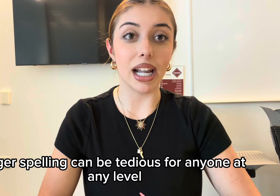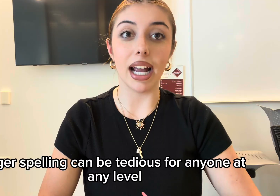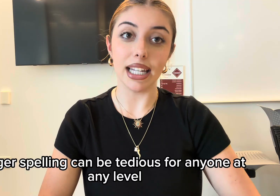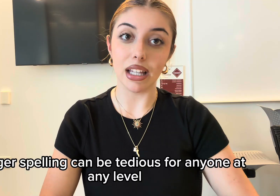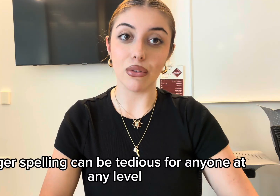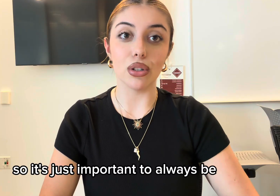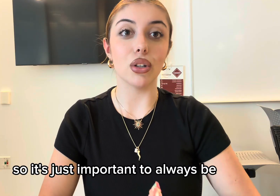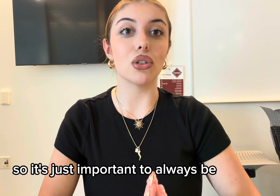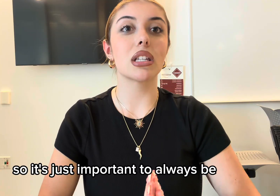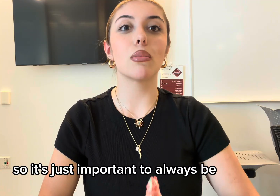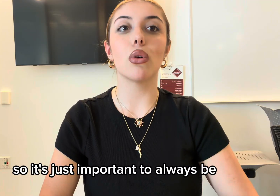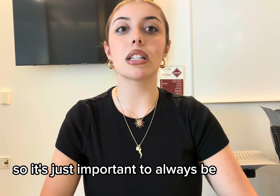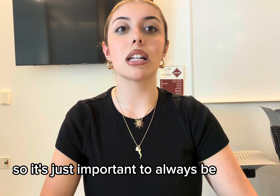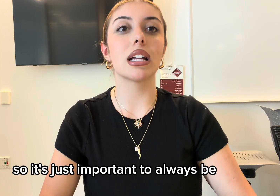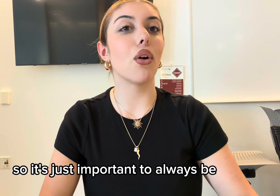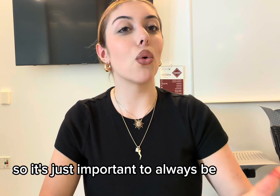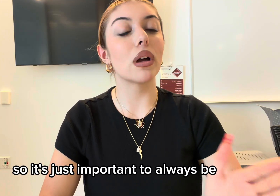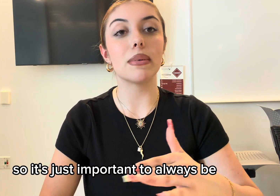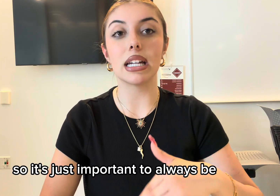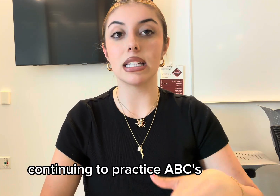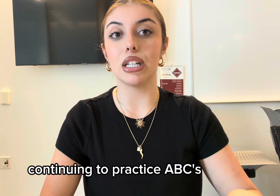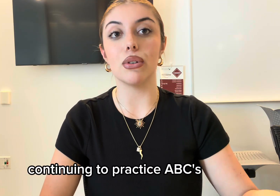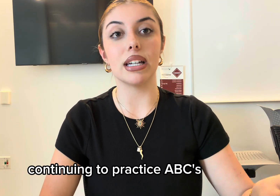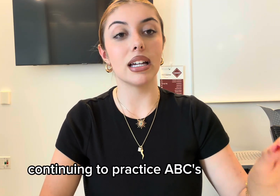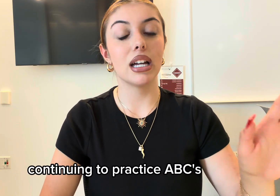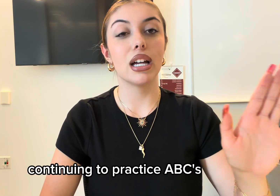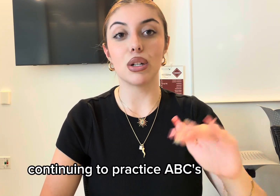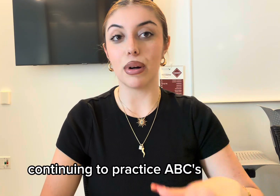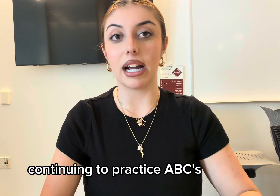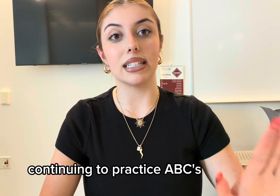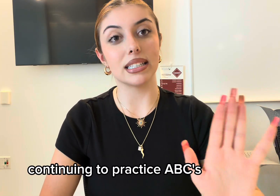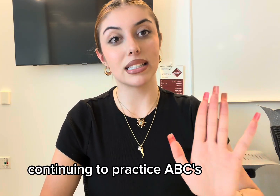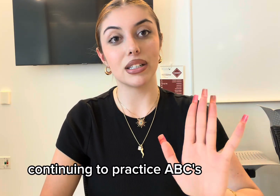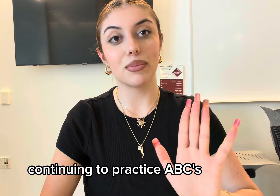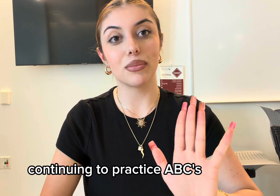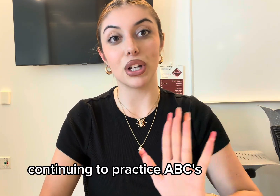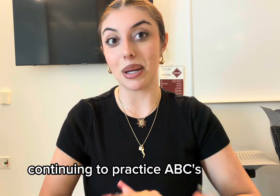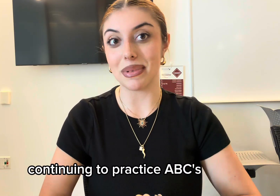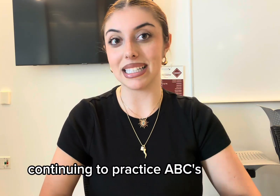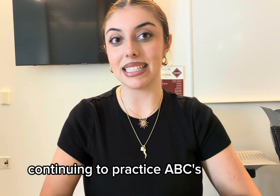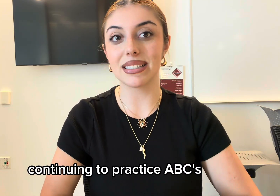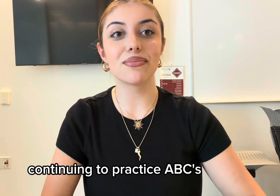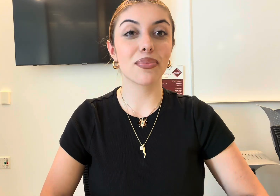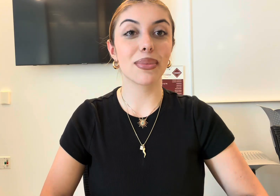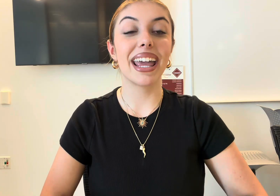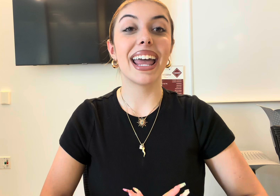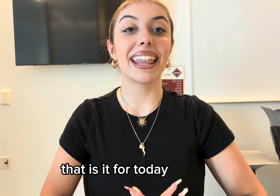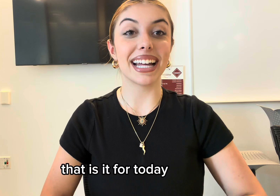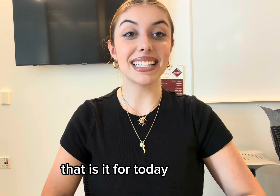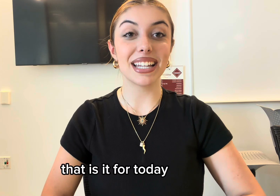at any level. So, it's just important to always be continuing to practice your ABCs. That is it